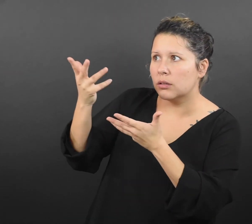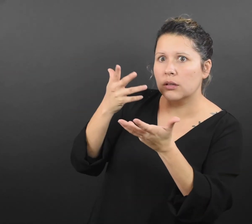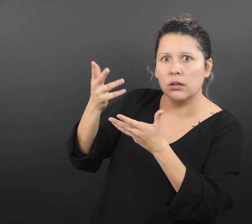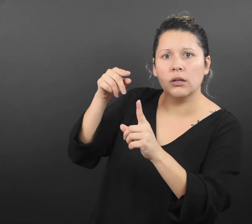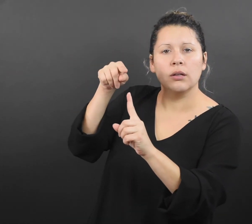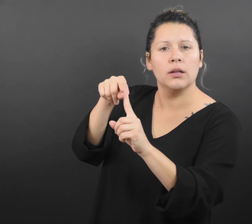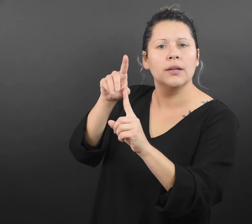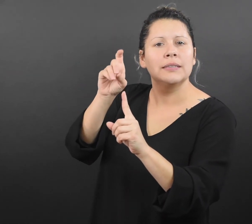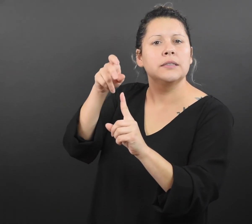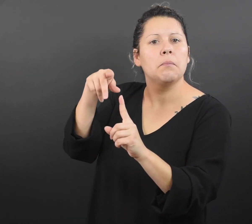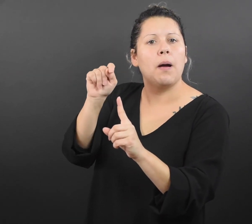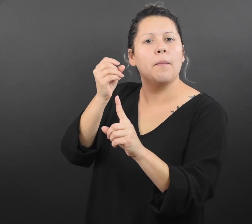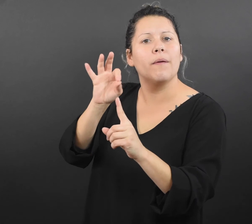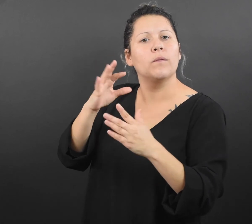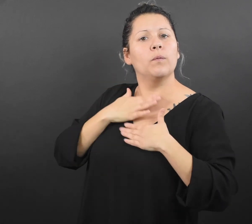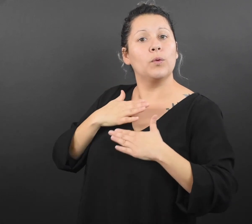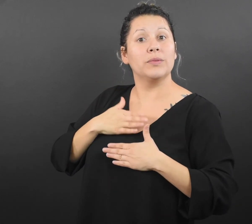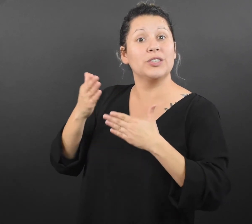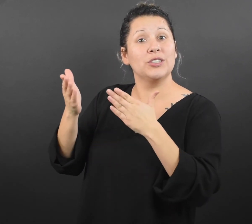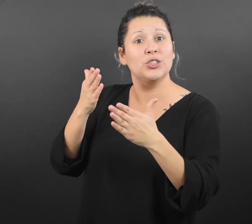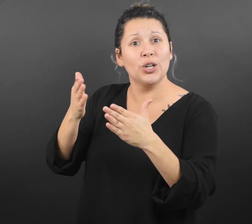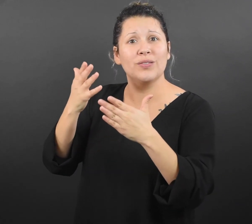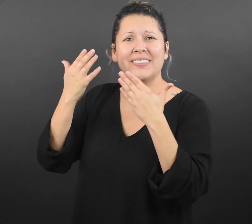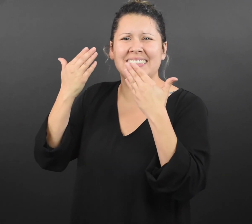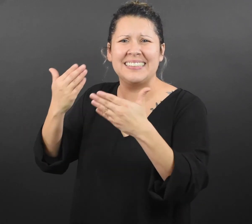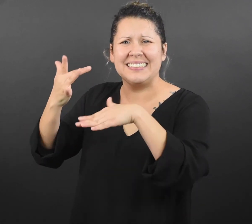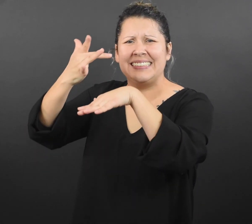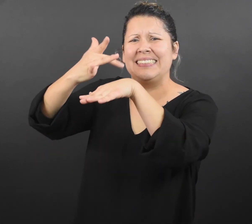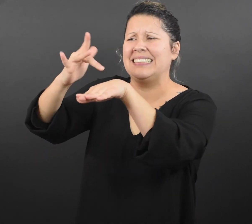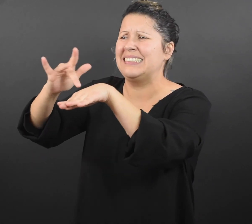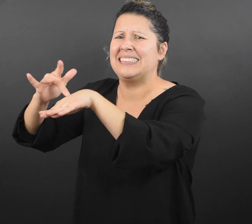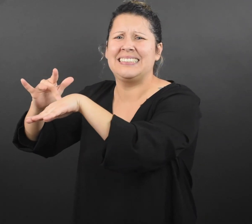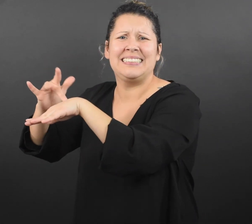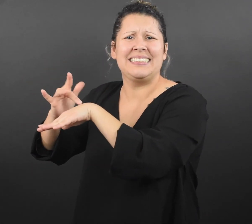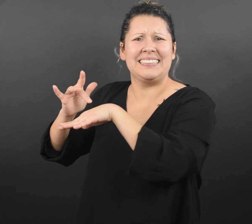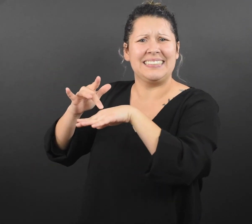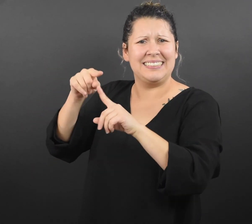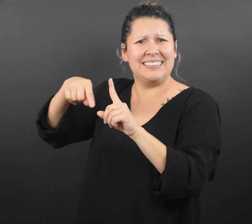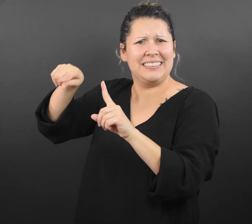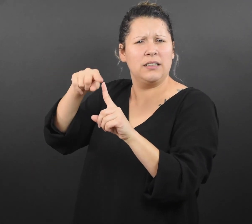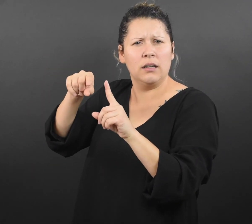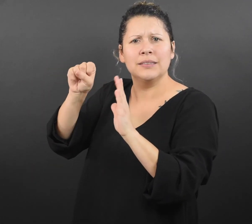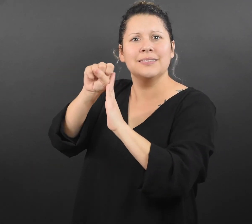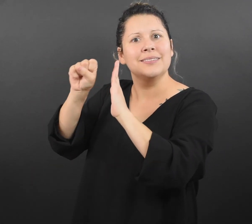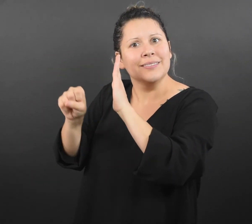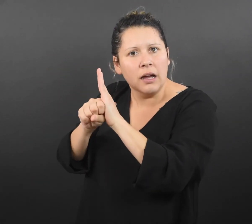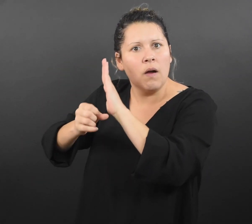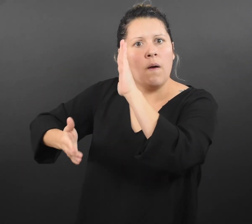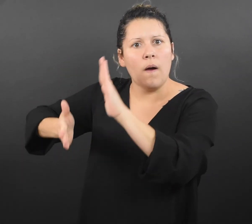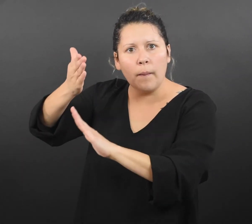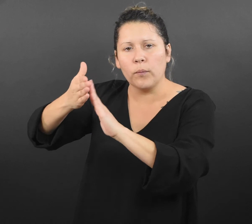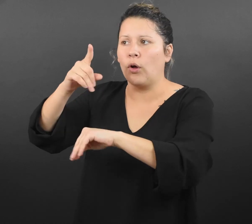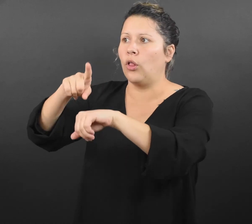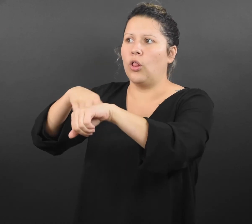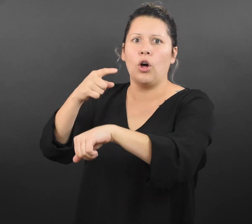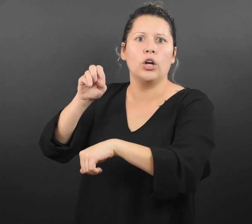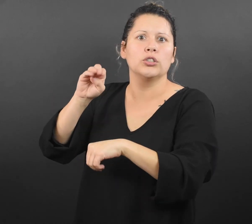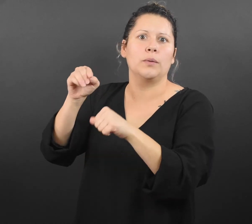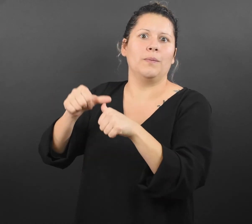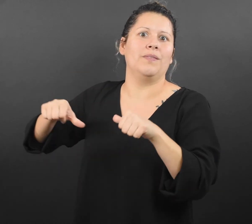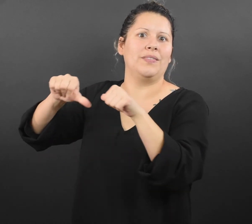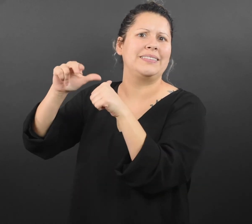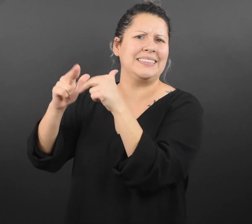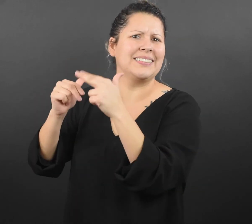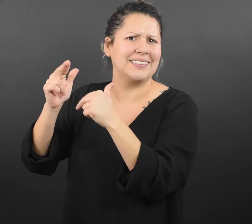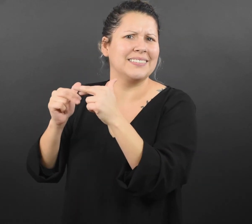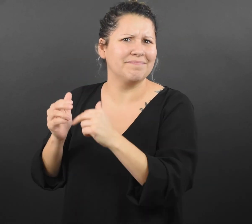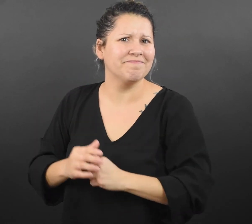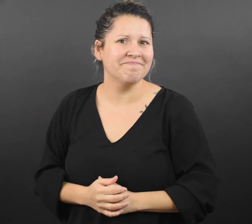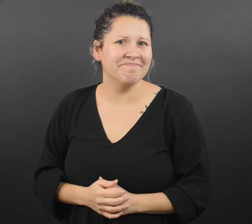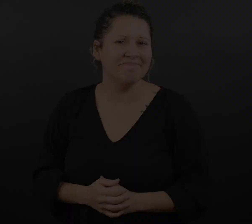Department of Human Services to free up capacity at state-operated long- term care facilities.